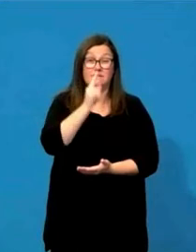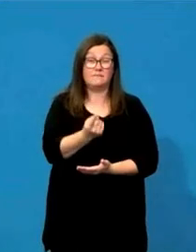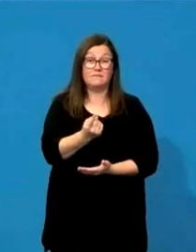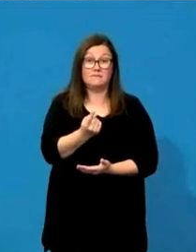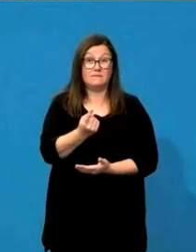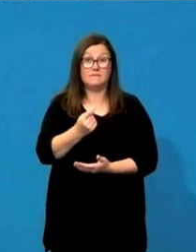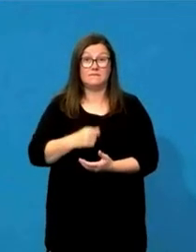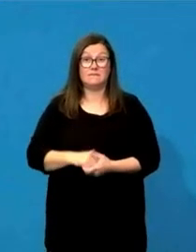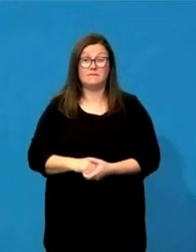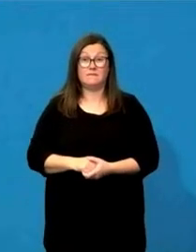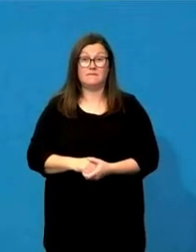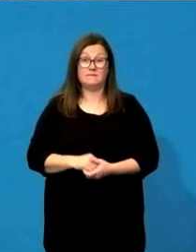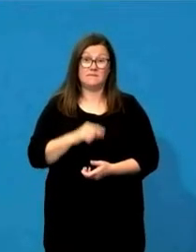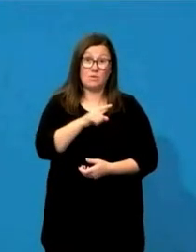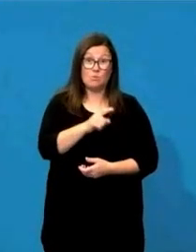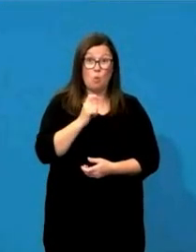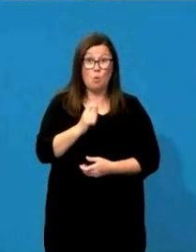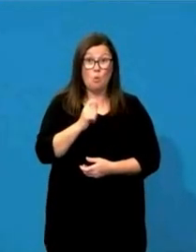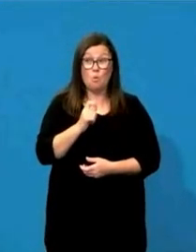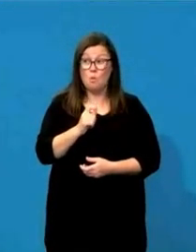water up to her waist in the wheelchair.